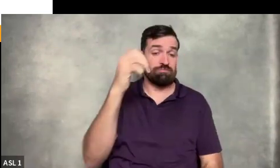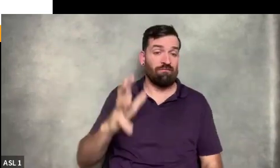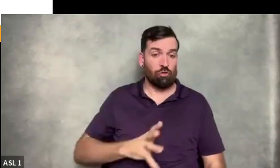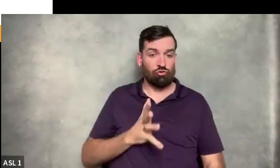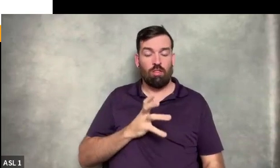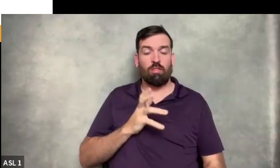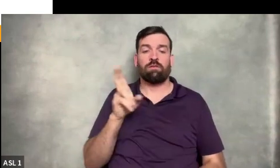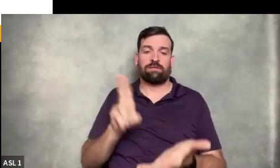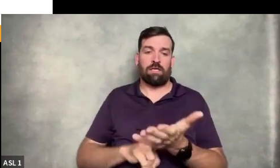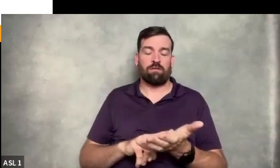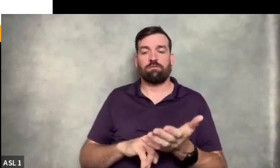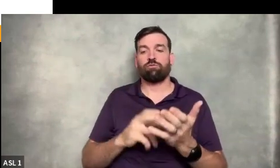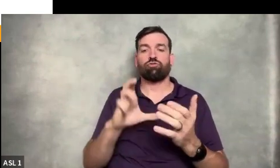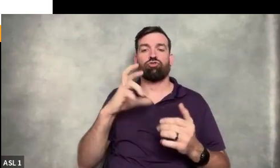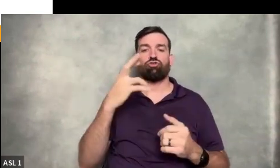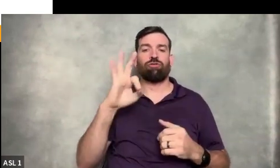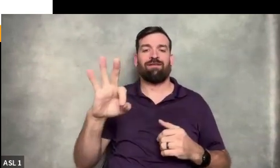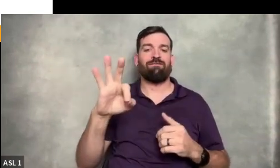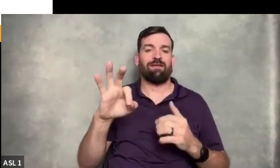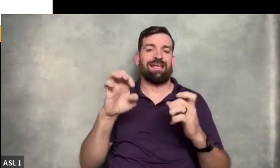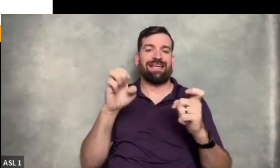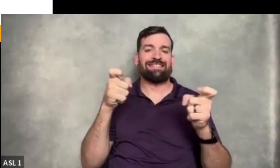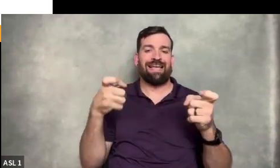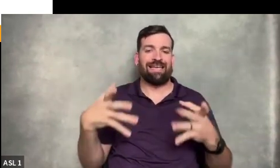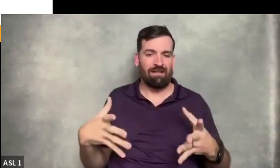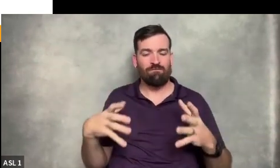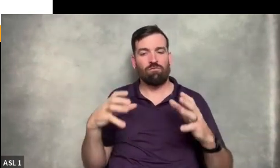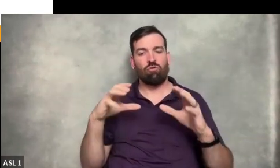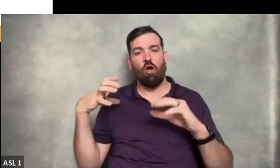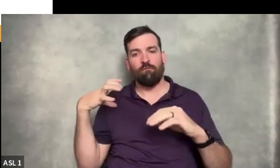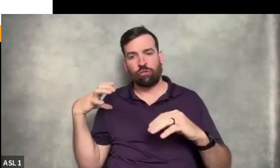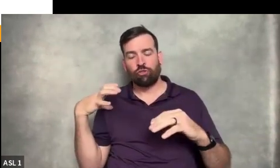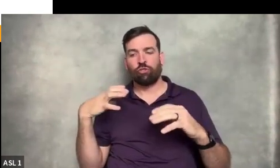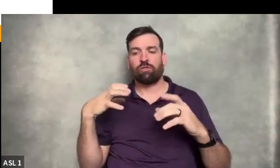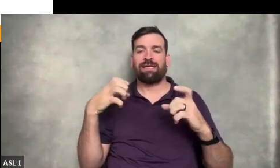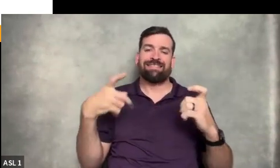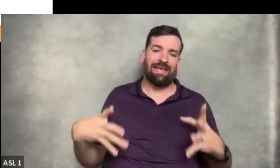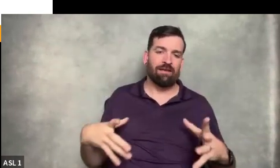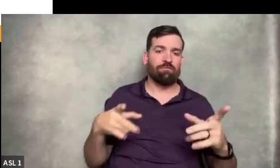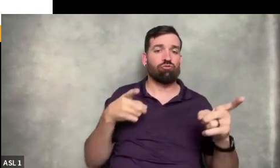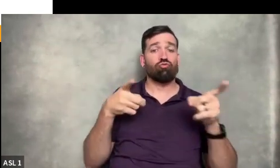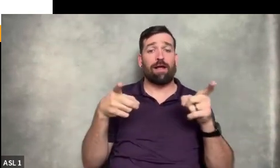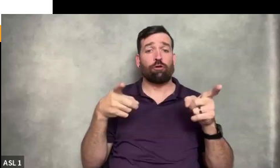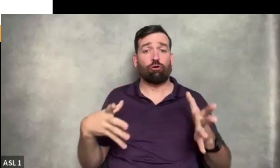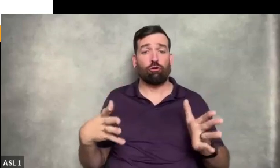the chief executive officer of the agency or the executive director. Again, of the state unit on